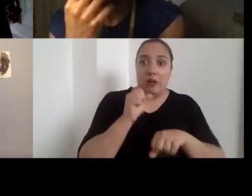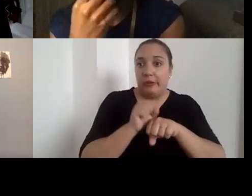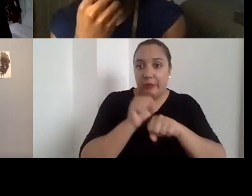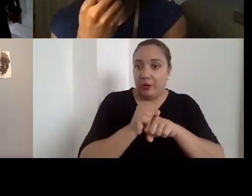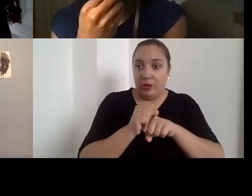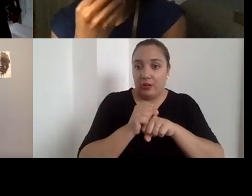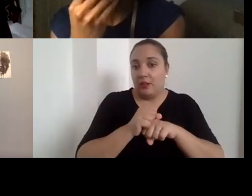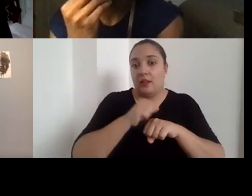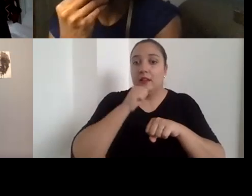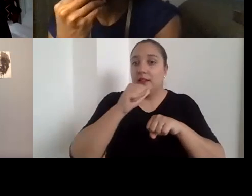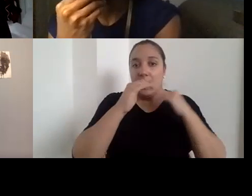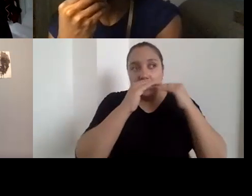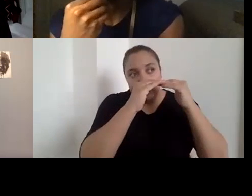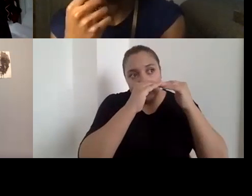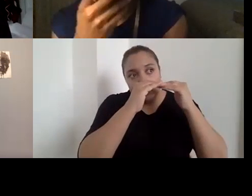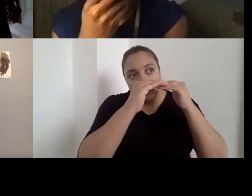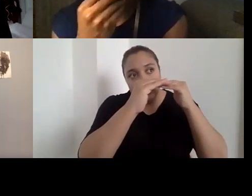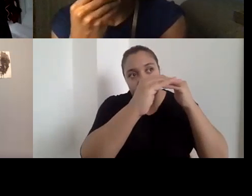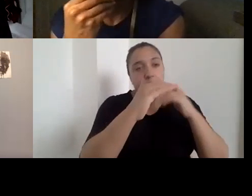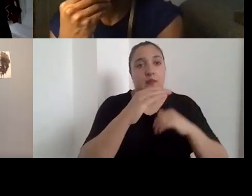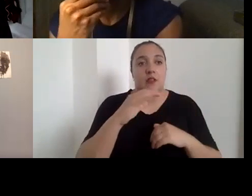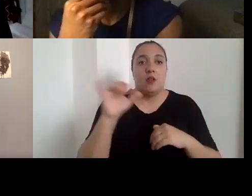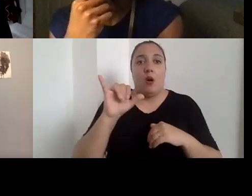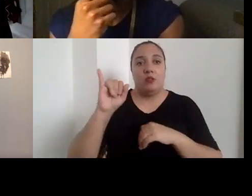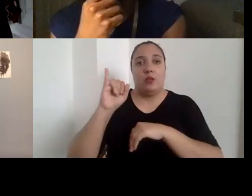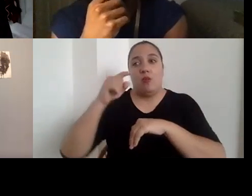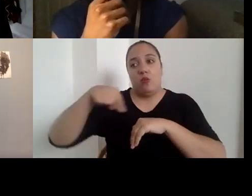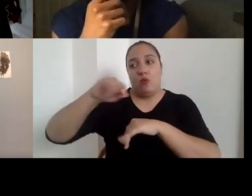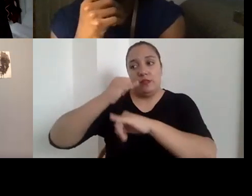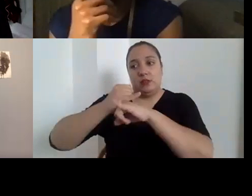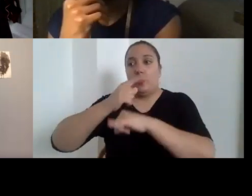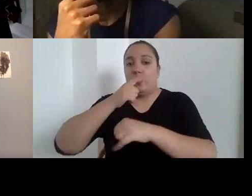institutions that support our work I have hope that we have